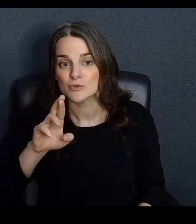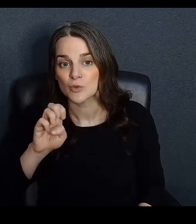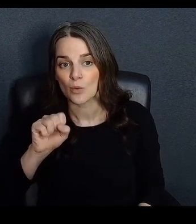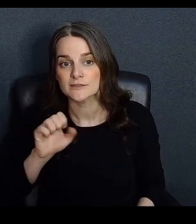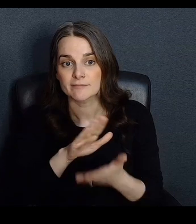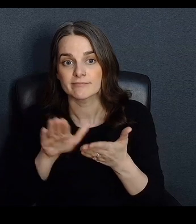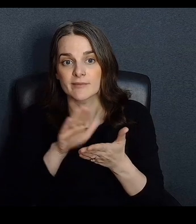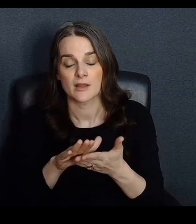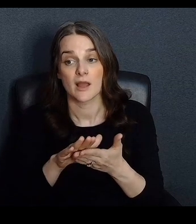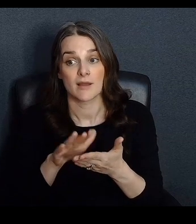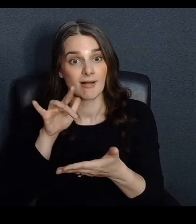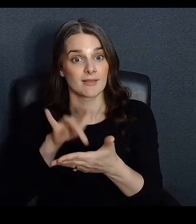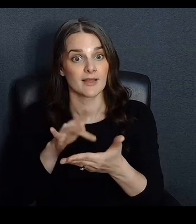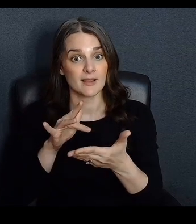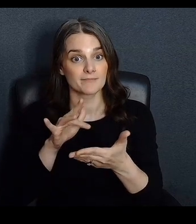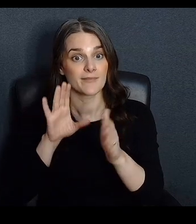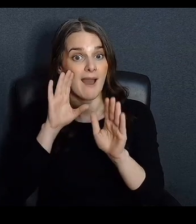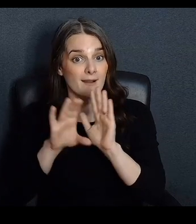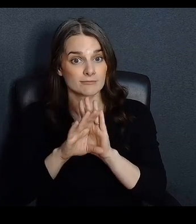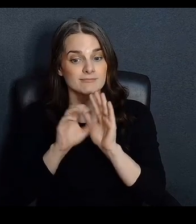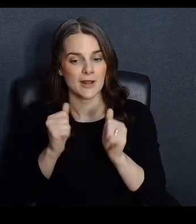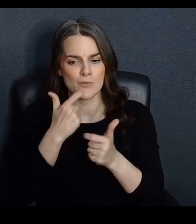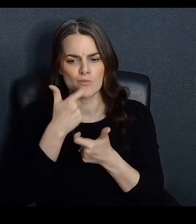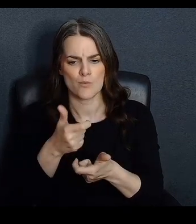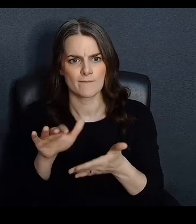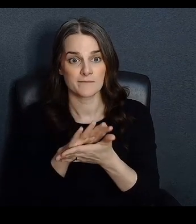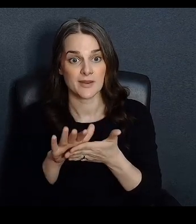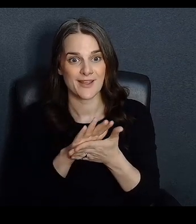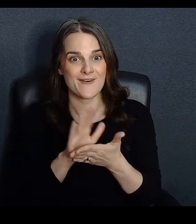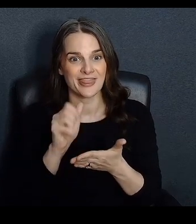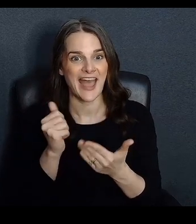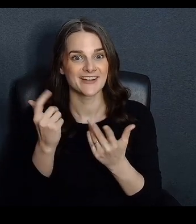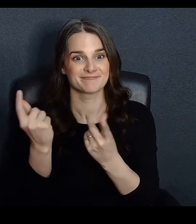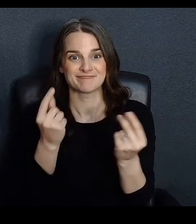have an icon to click to watch a video of that task being completed.